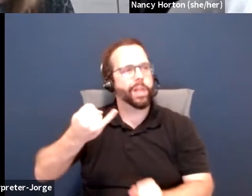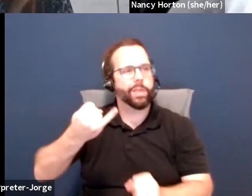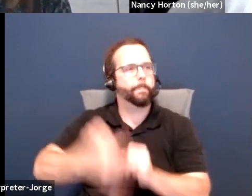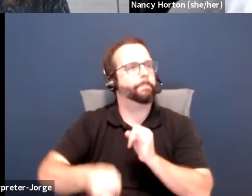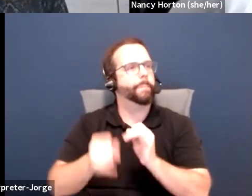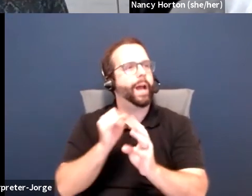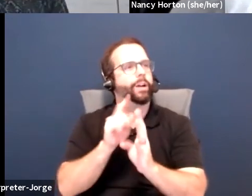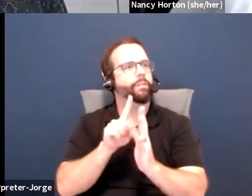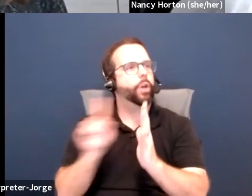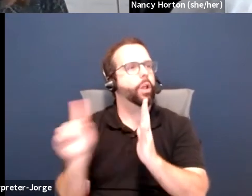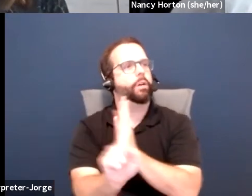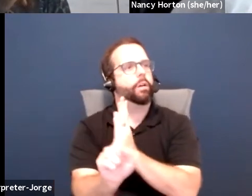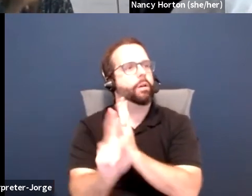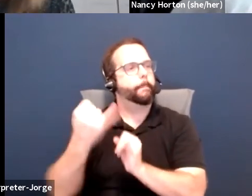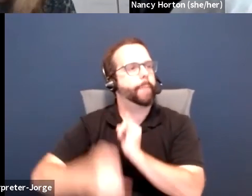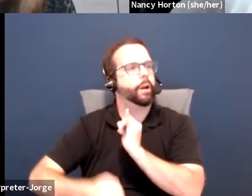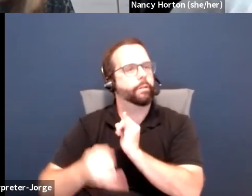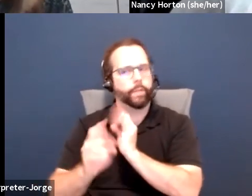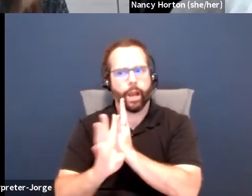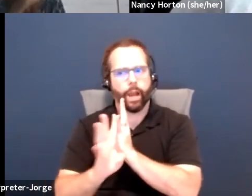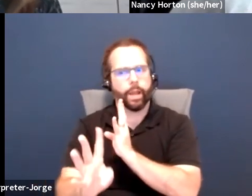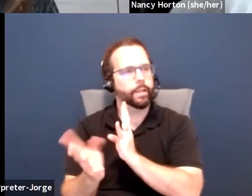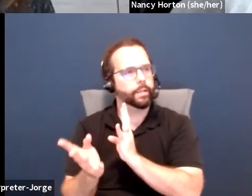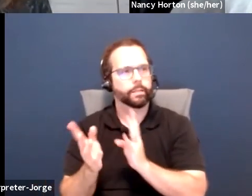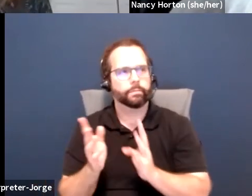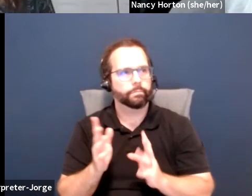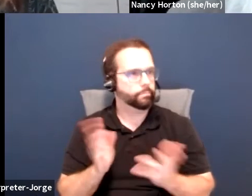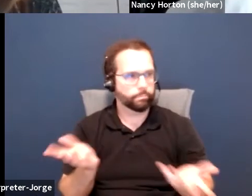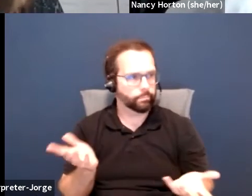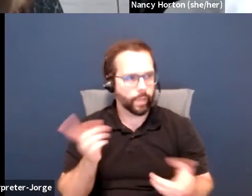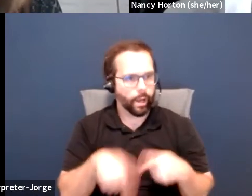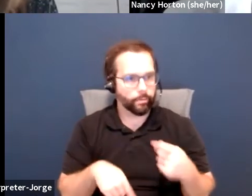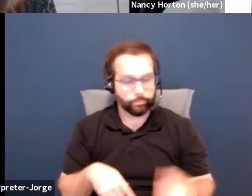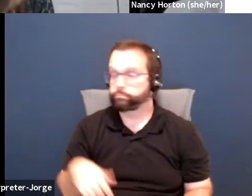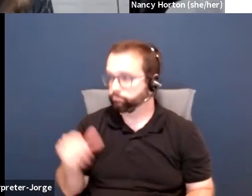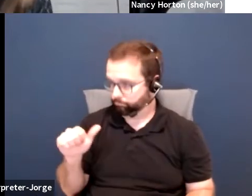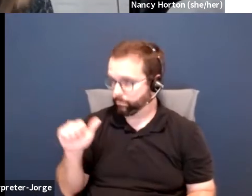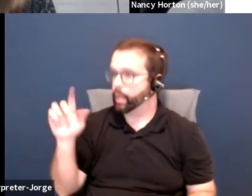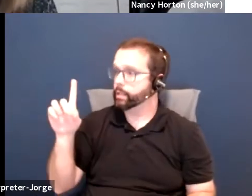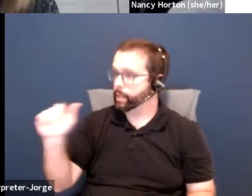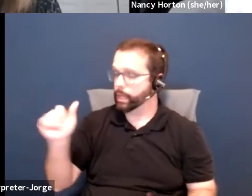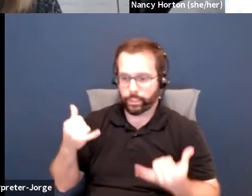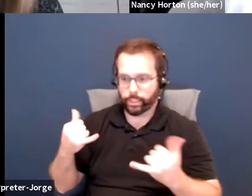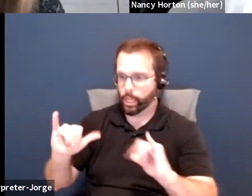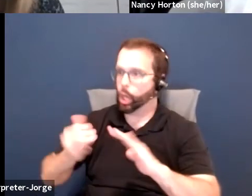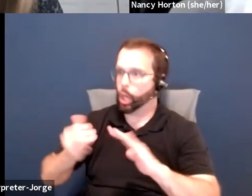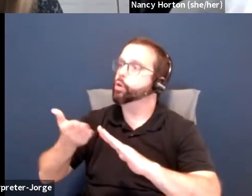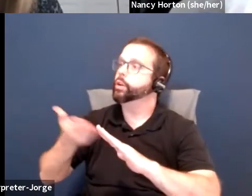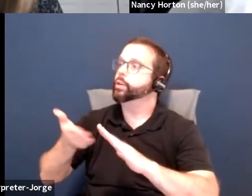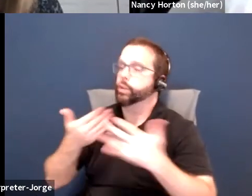back of the line, so to speak, for these sorts of opportunities.